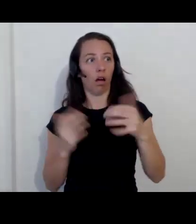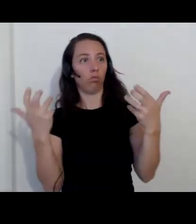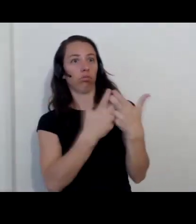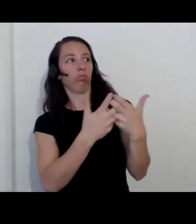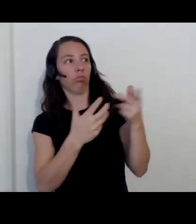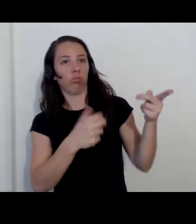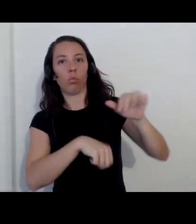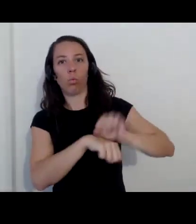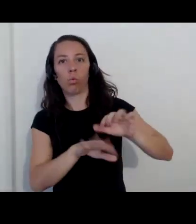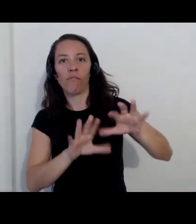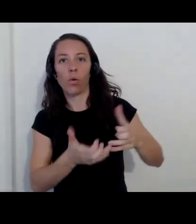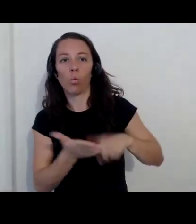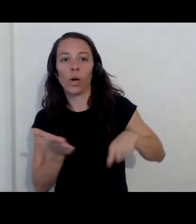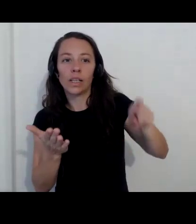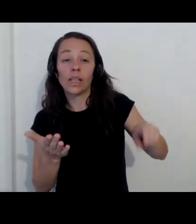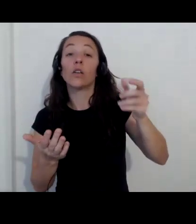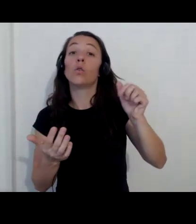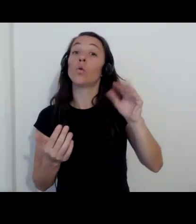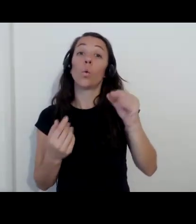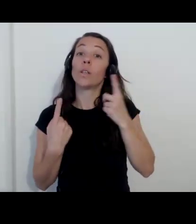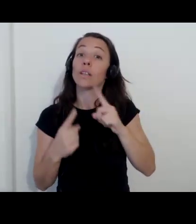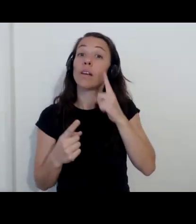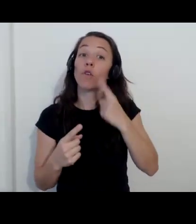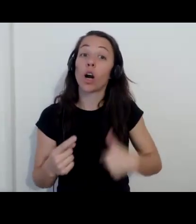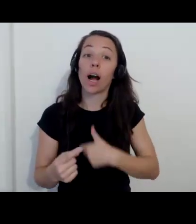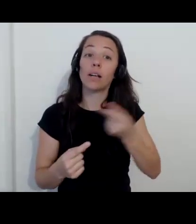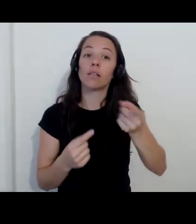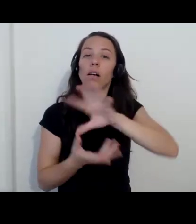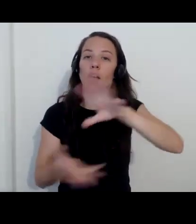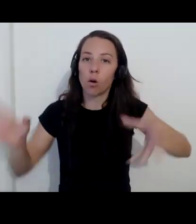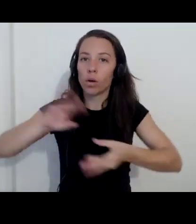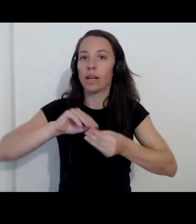So success for us really looks like a comprehensive change in the perception